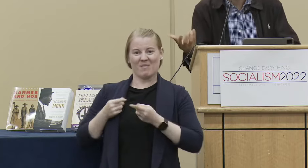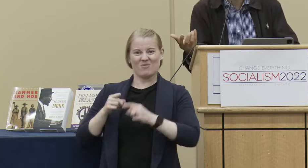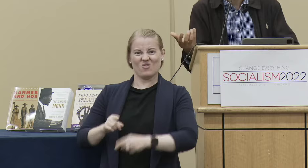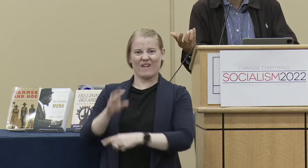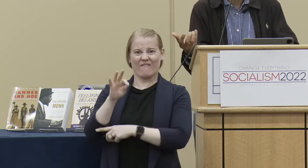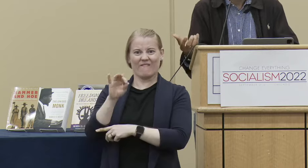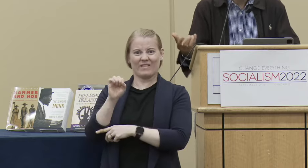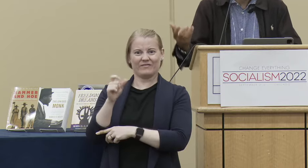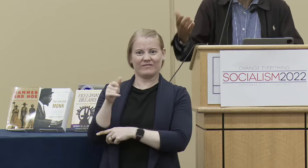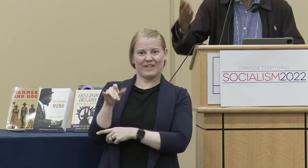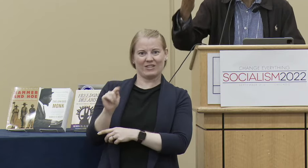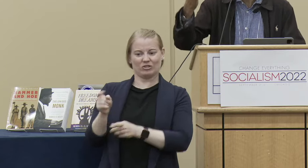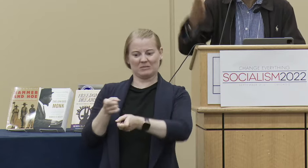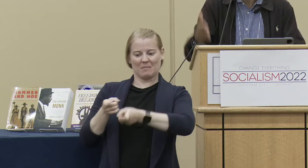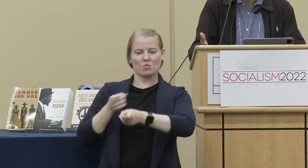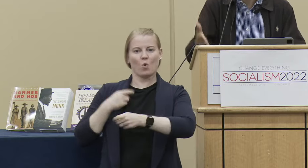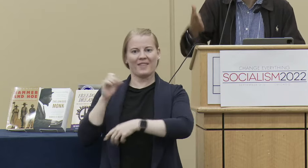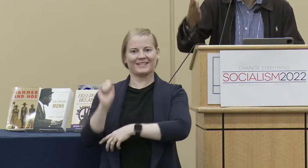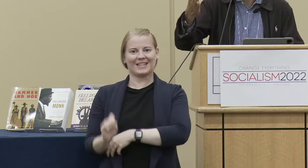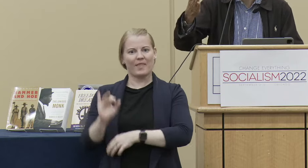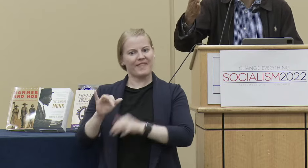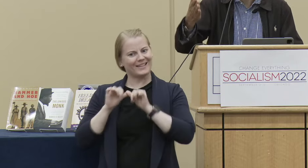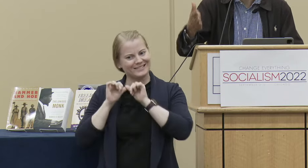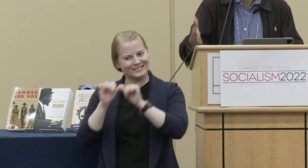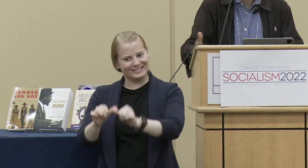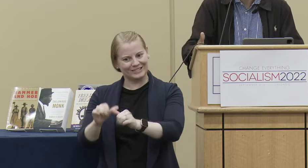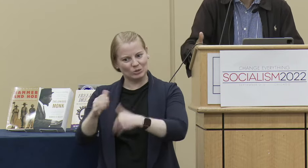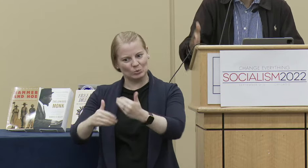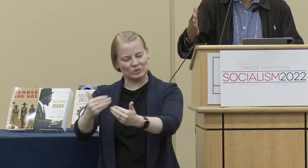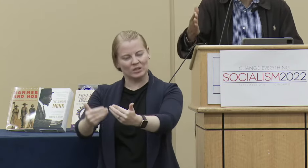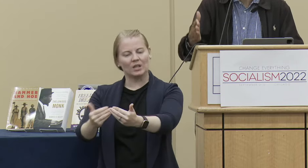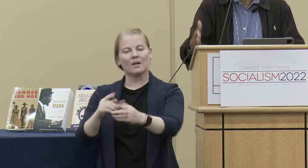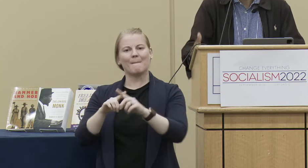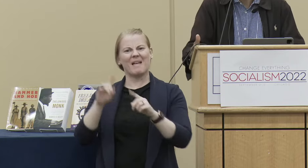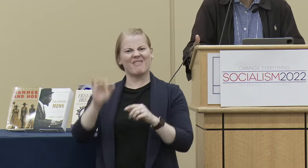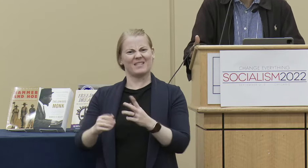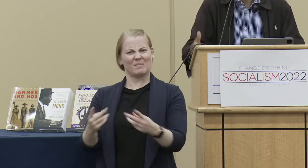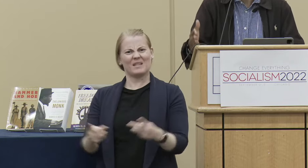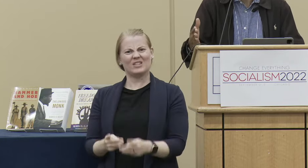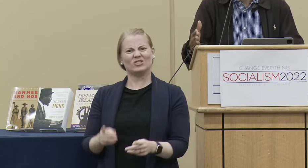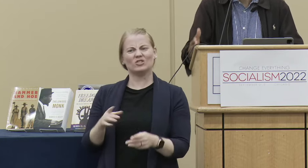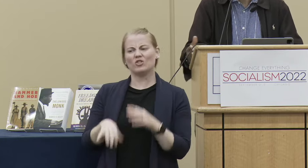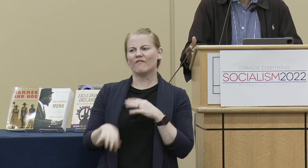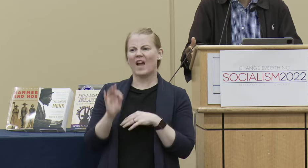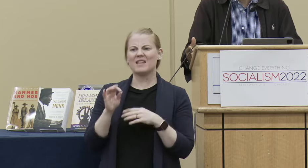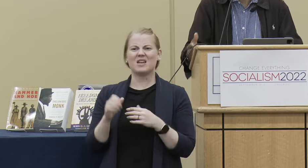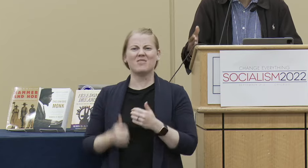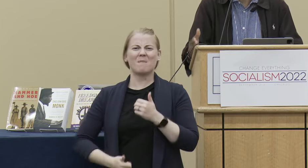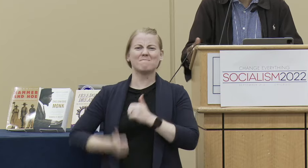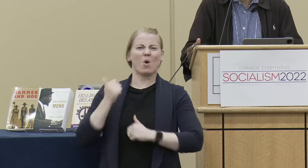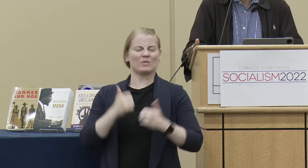fascism in the south. That's true. And it continues. But